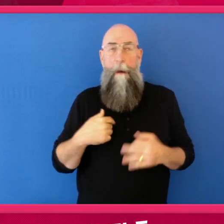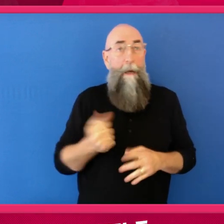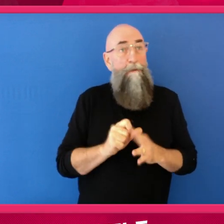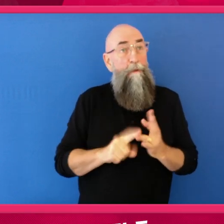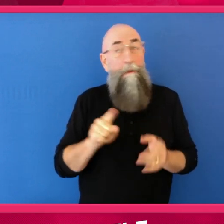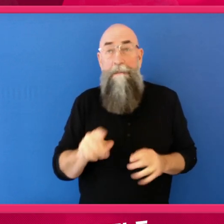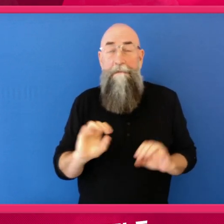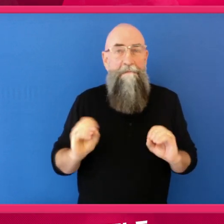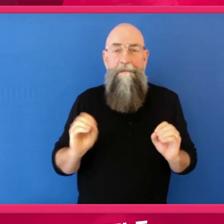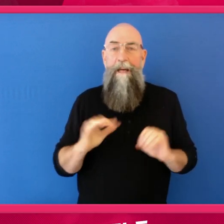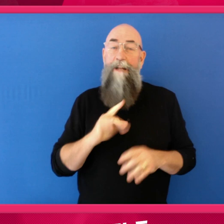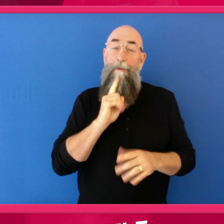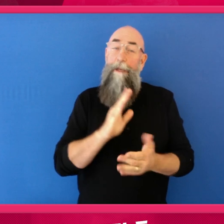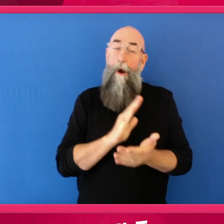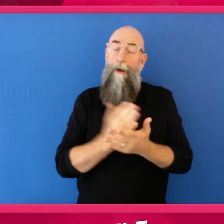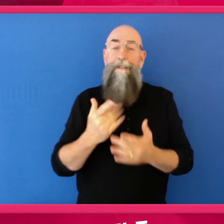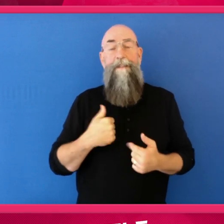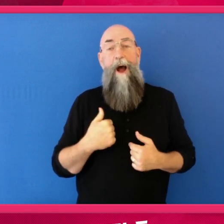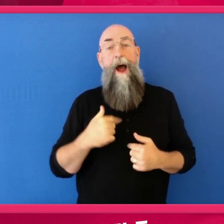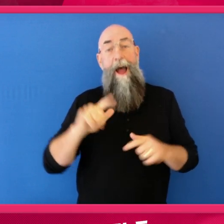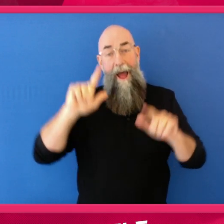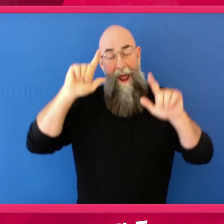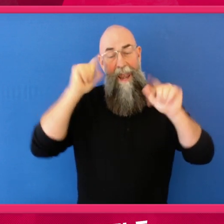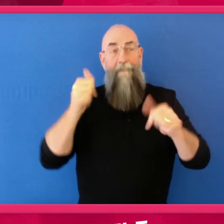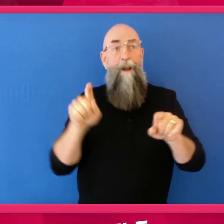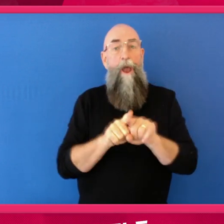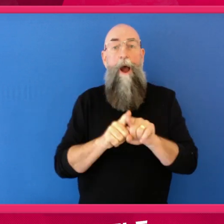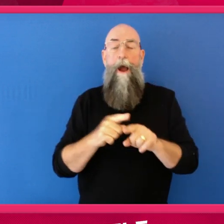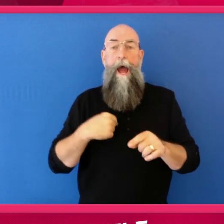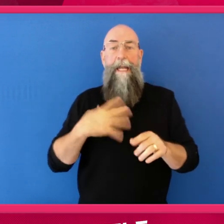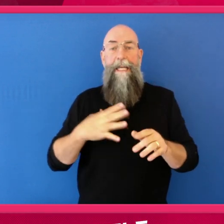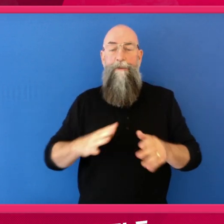shop. But to be honest, I do you love a bit of Michael Phelps clap. You know, like just